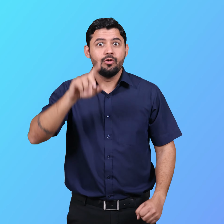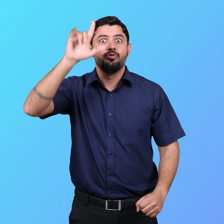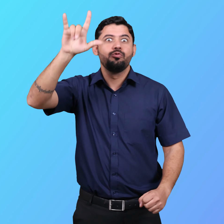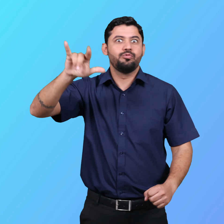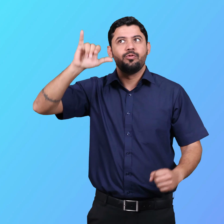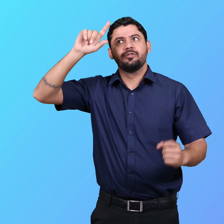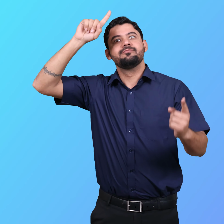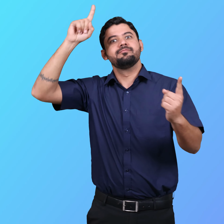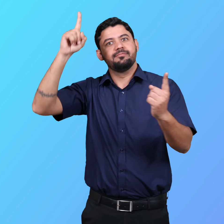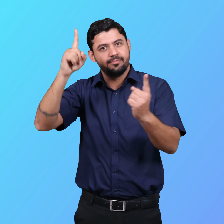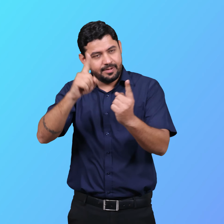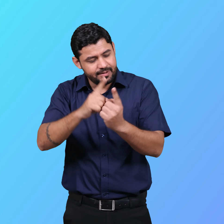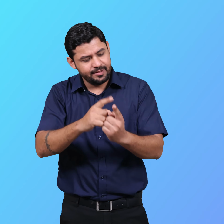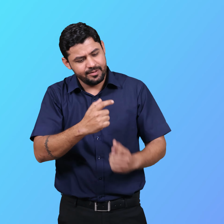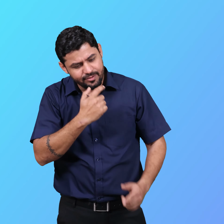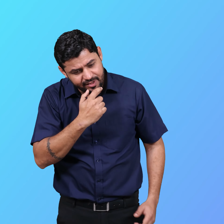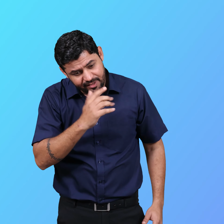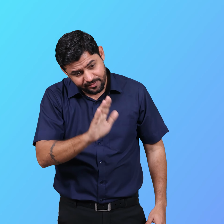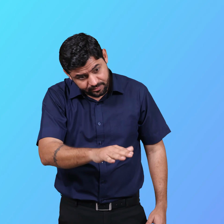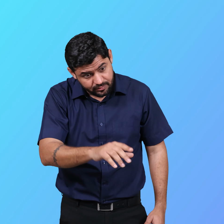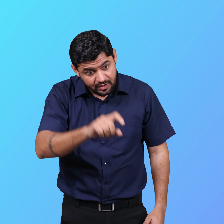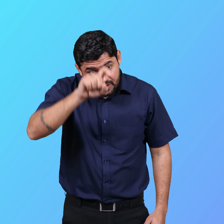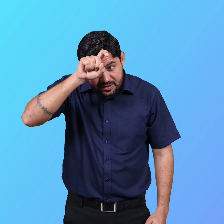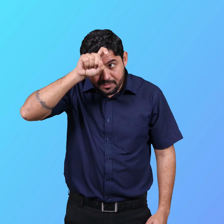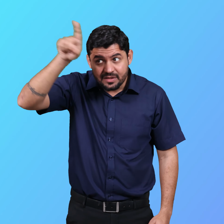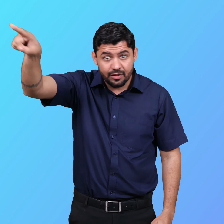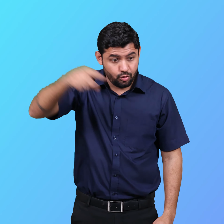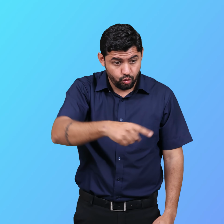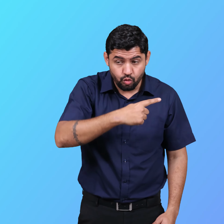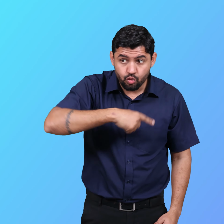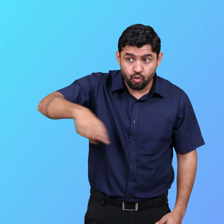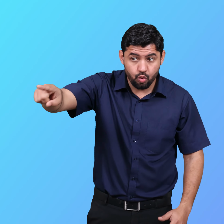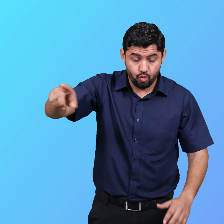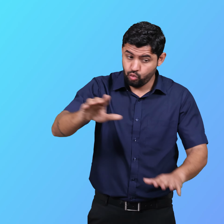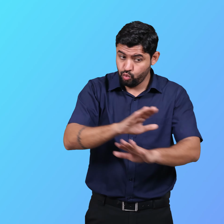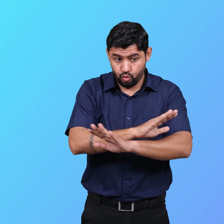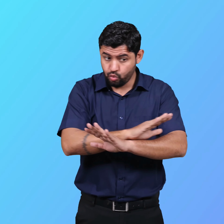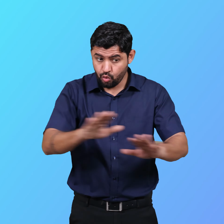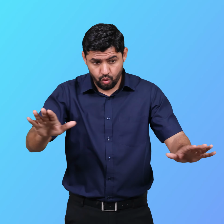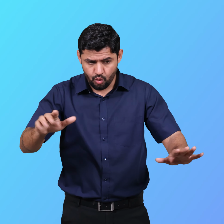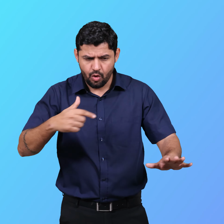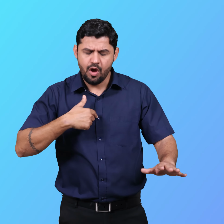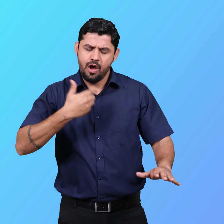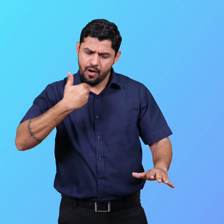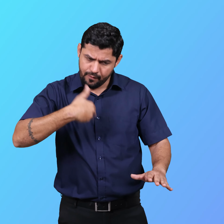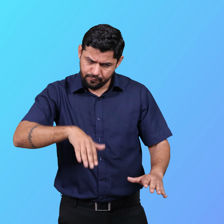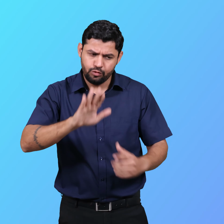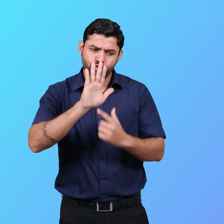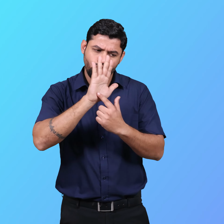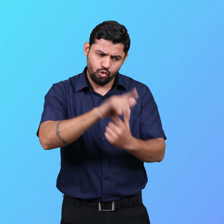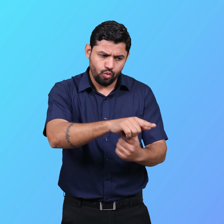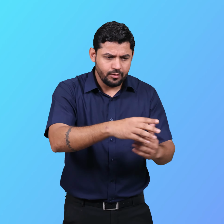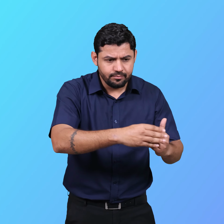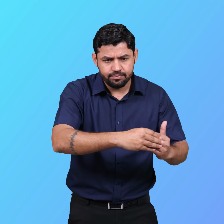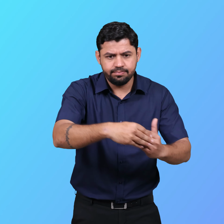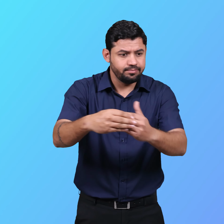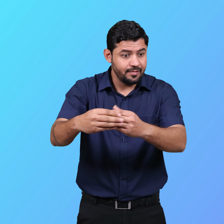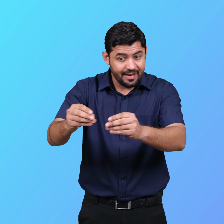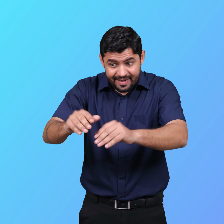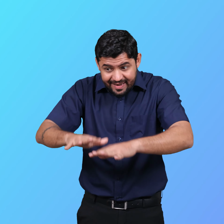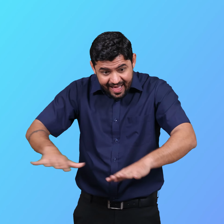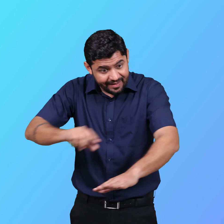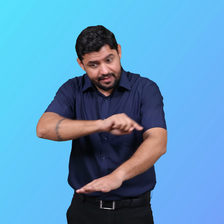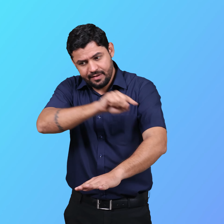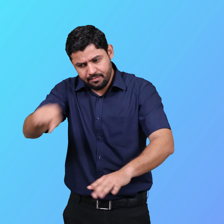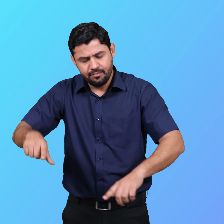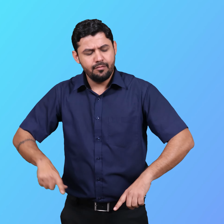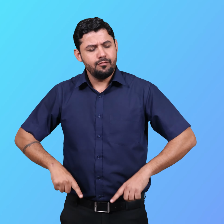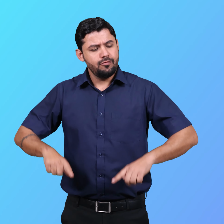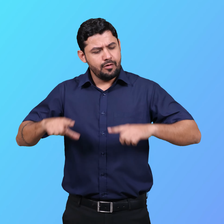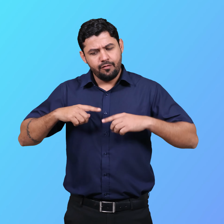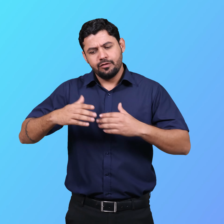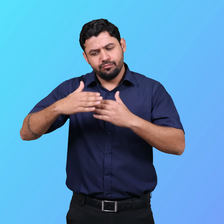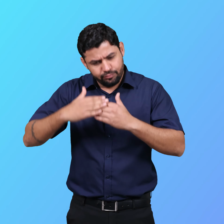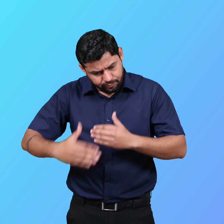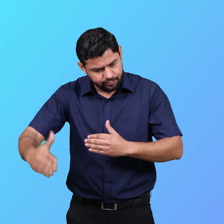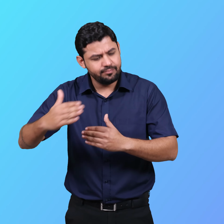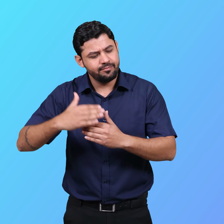The LORD had appeared to Isaac and said, “Do not go down to Egypt. I will show you the land where I want you to live.